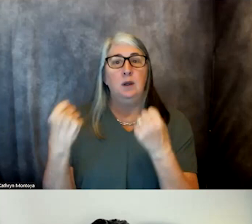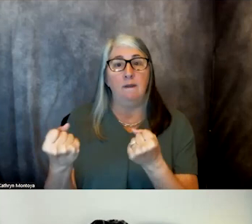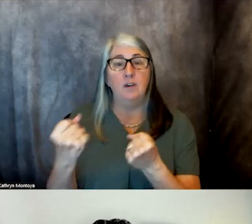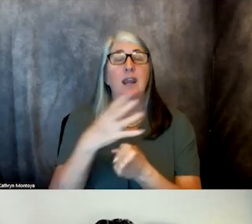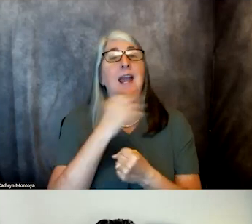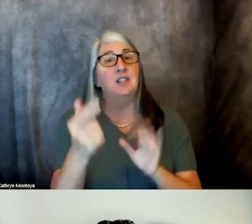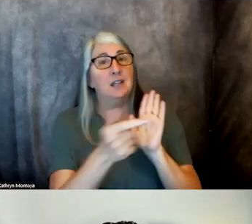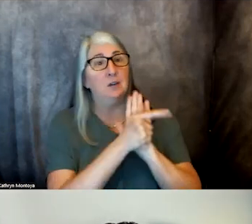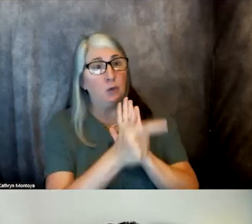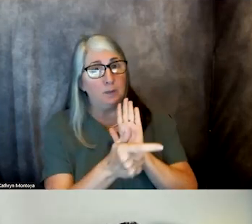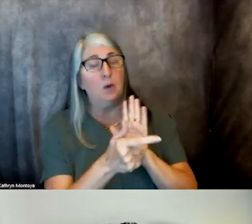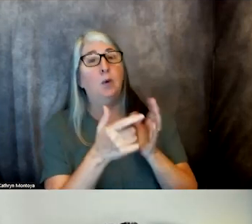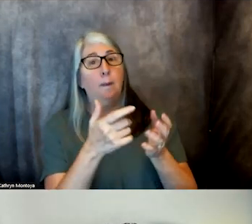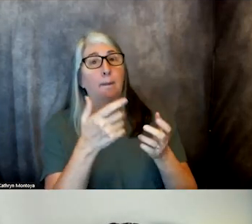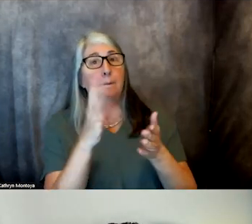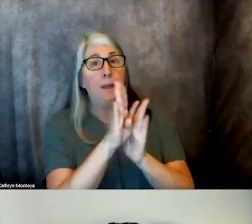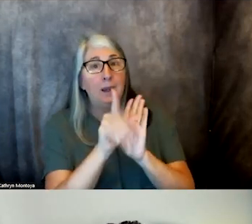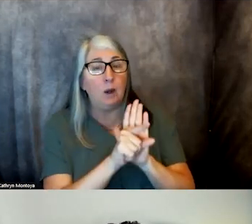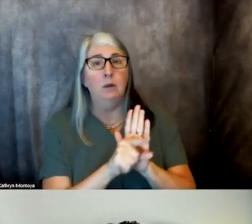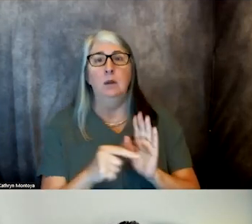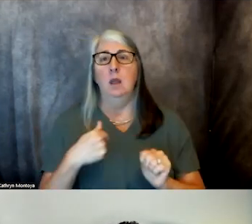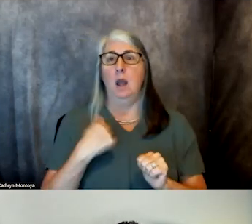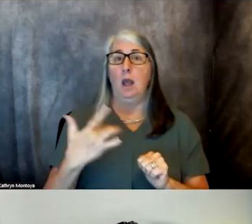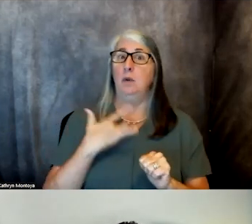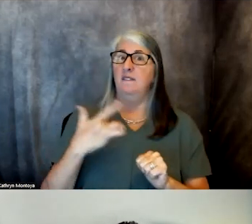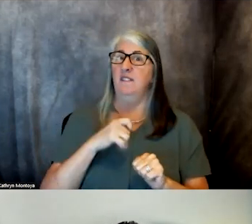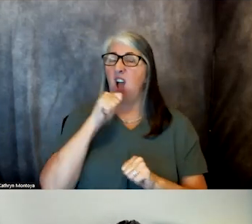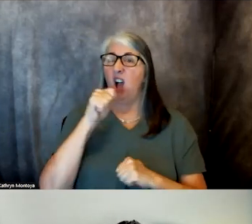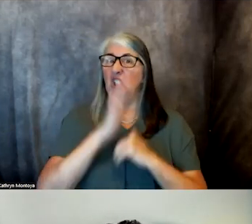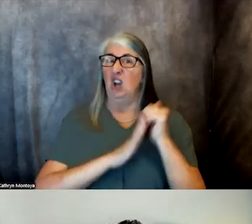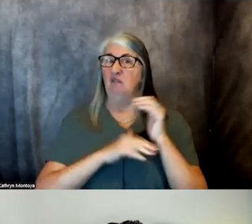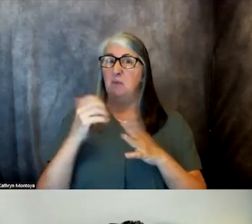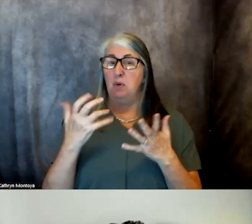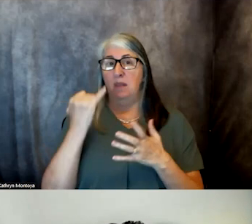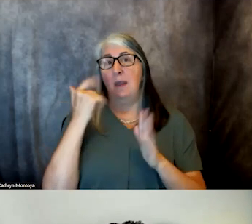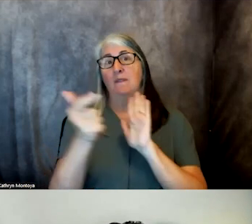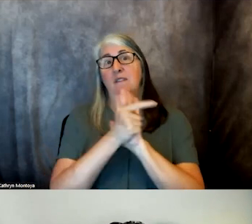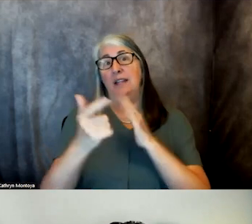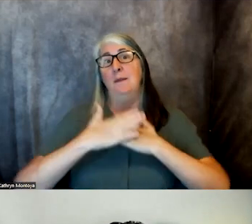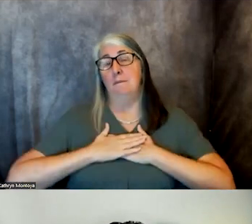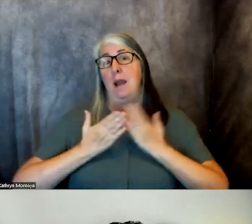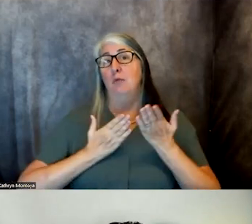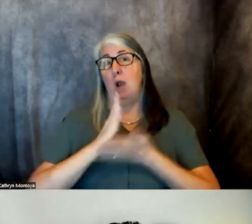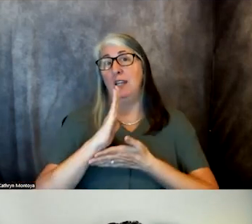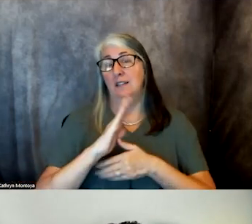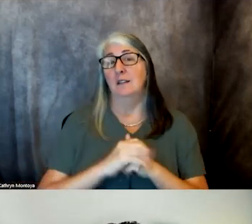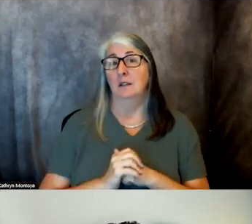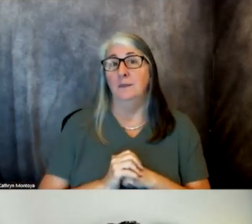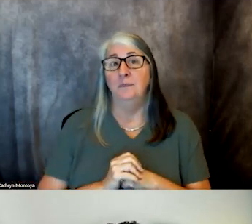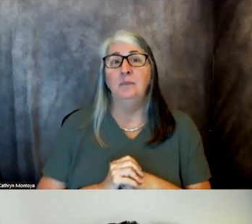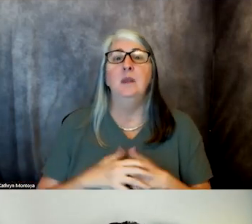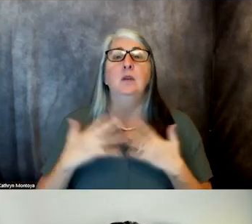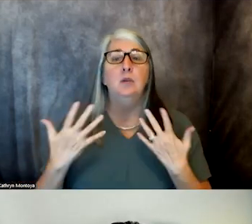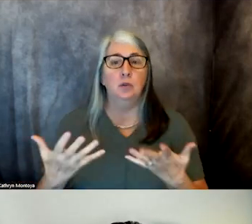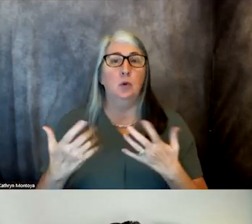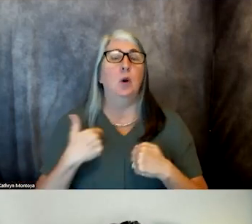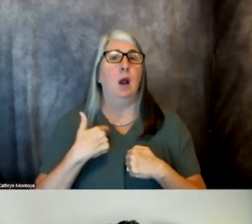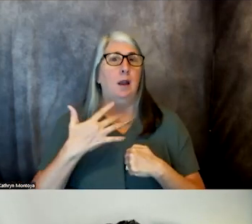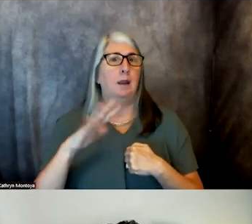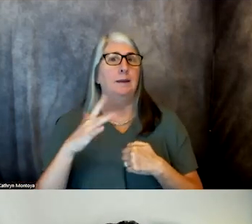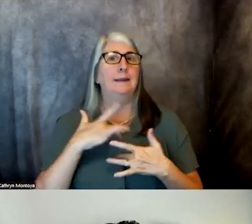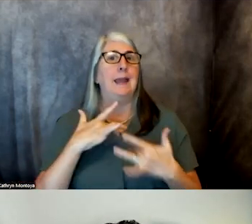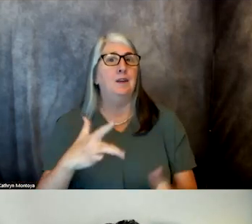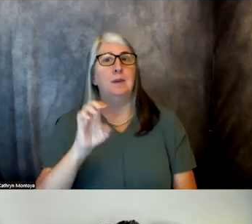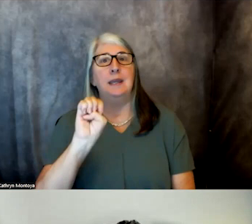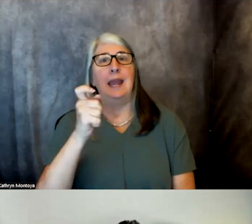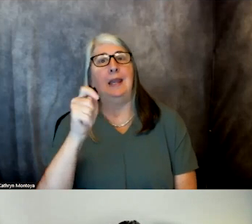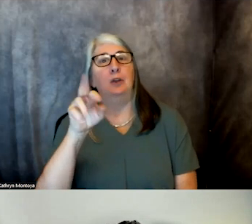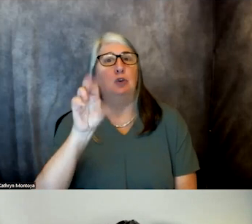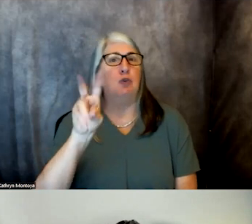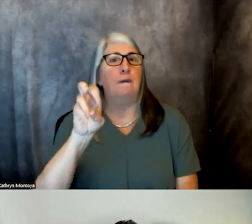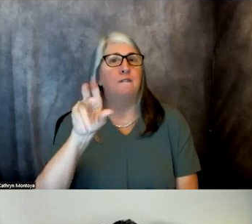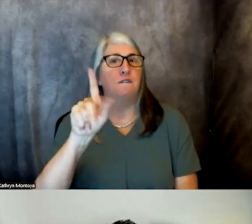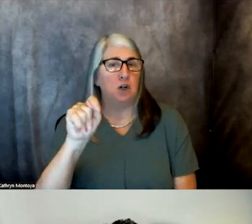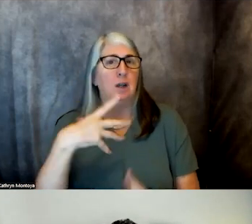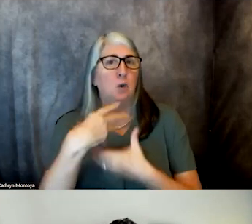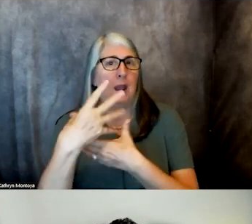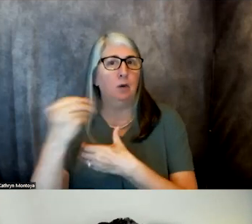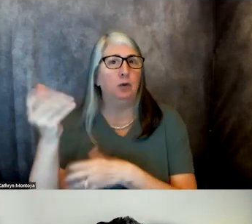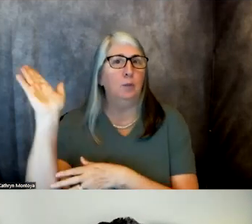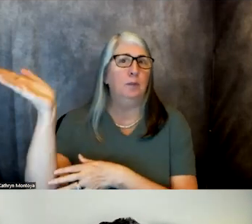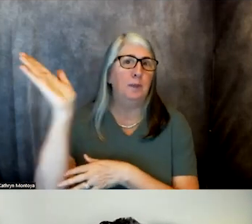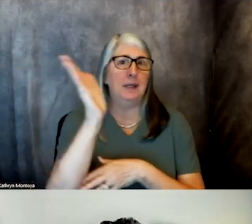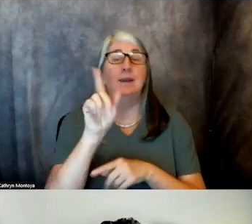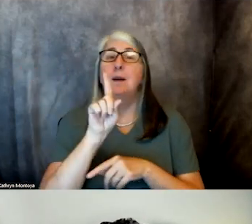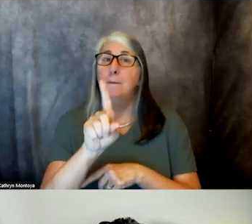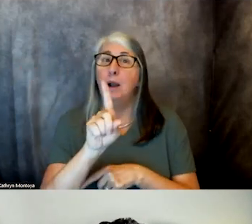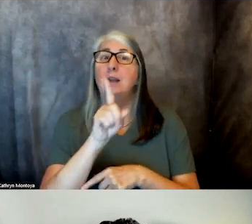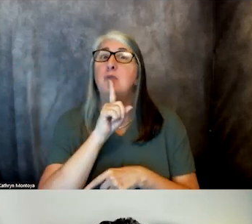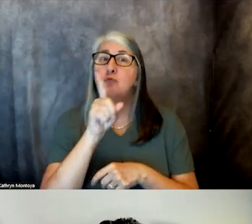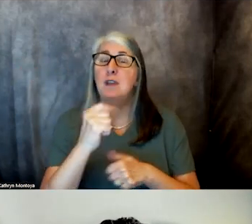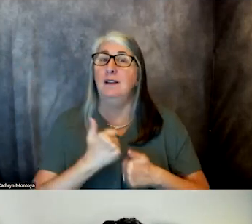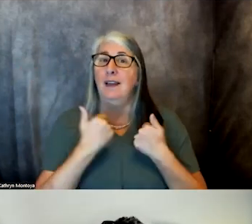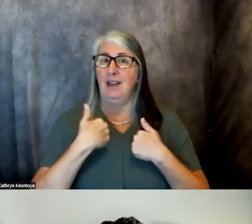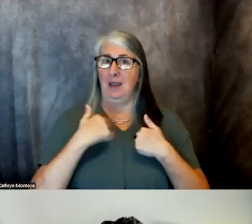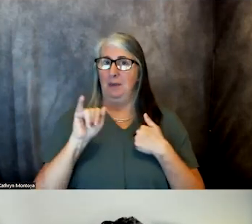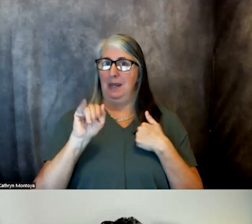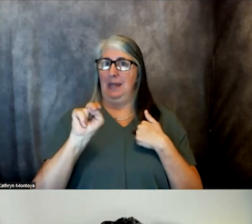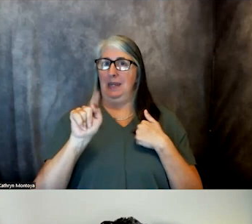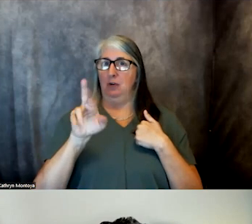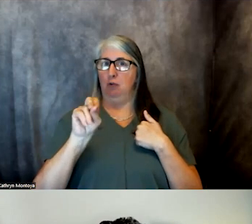BACKGROUND, THAT WOULD MAKE ME FEEL UNCOMFORTABLE. I PREFER NOT TO SHARE MY EXPERIENCE EXCEPT